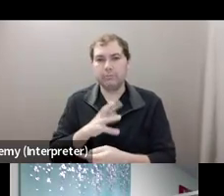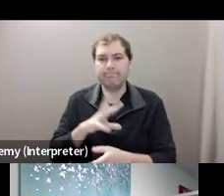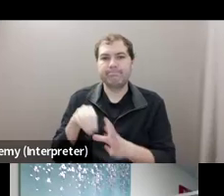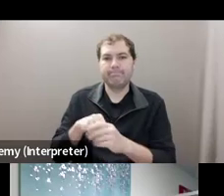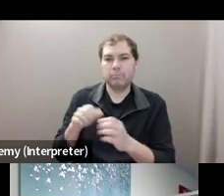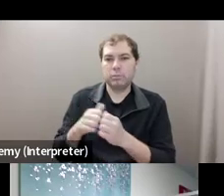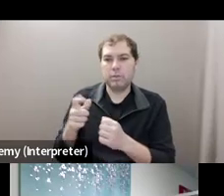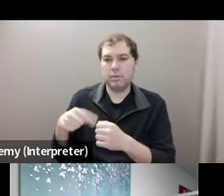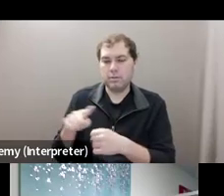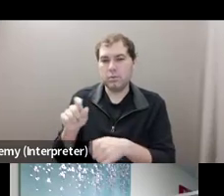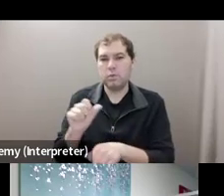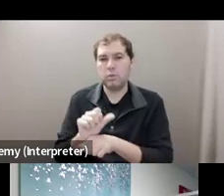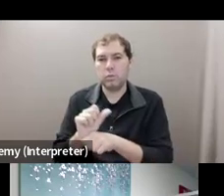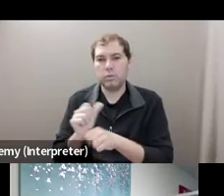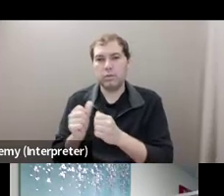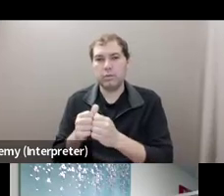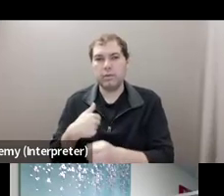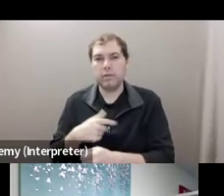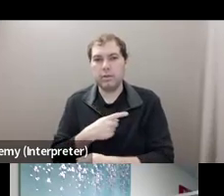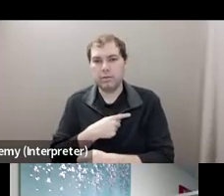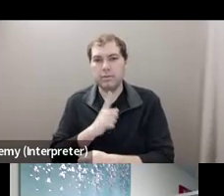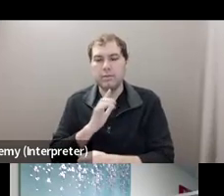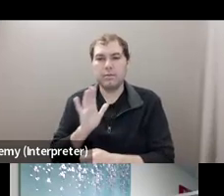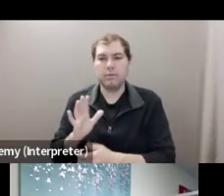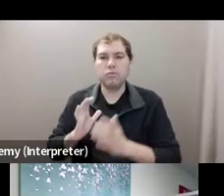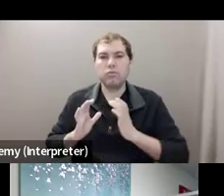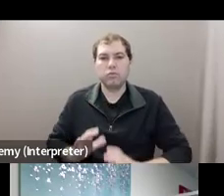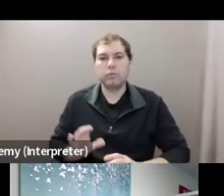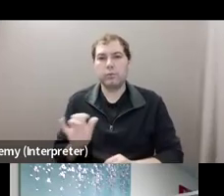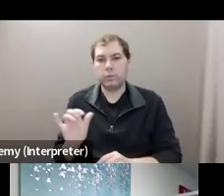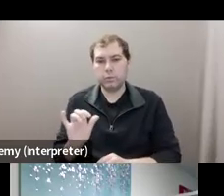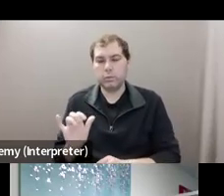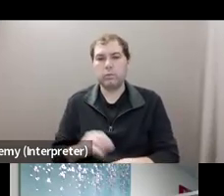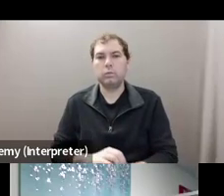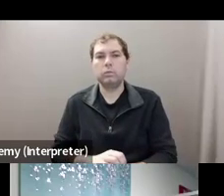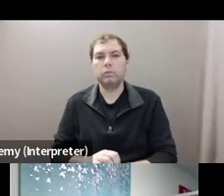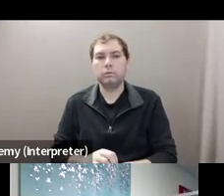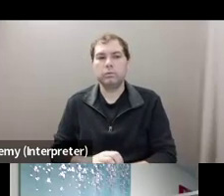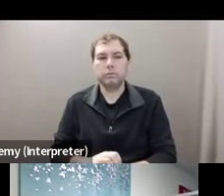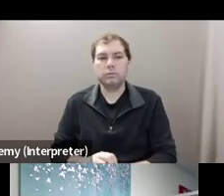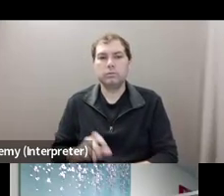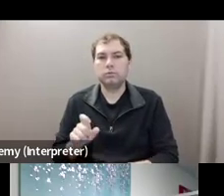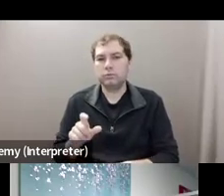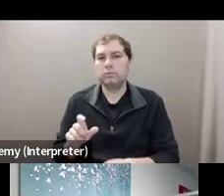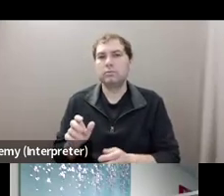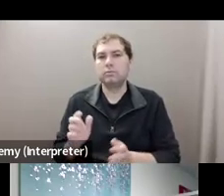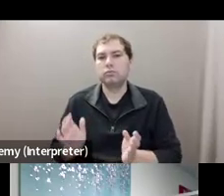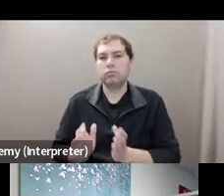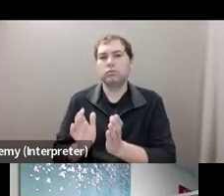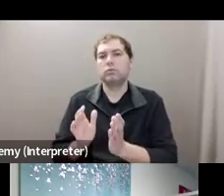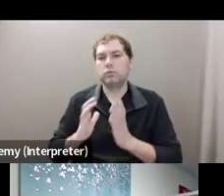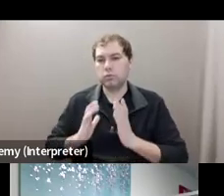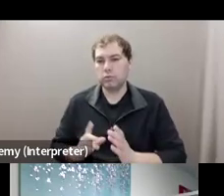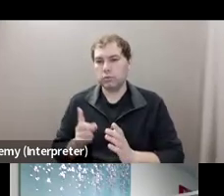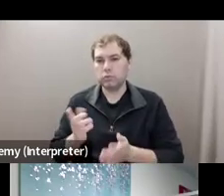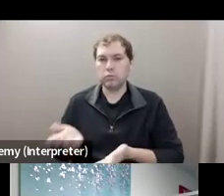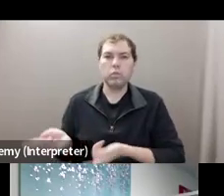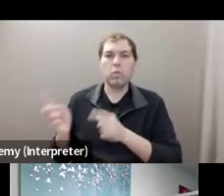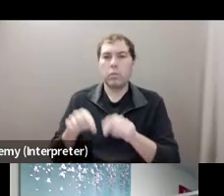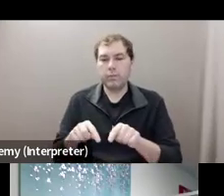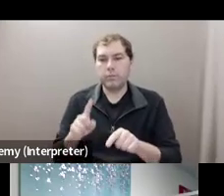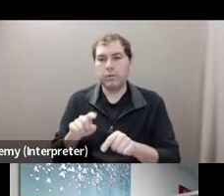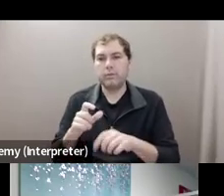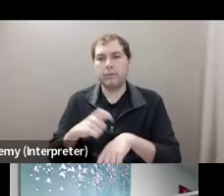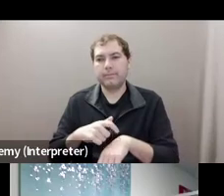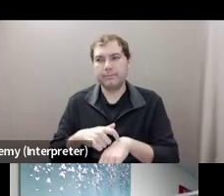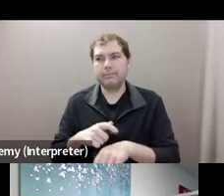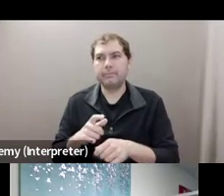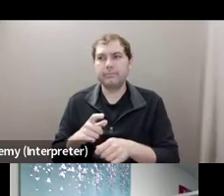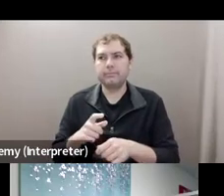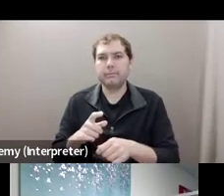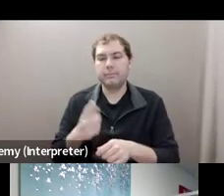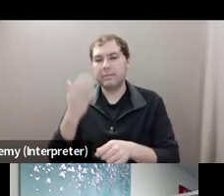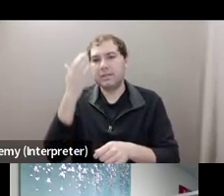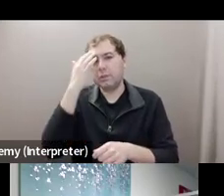17036717673: work with us and our consumers, and and and we should be encouraging consumers to dedicate that time. But, believe you me, I know how much time it it takes to